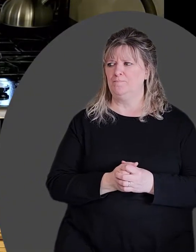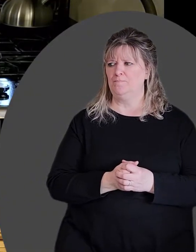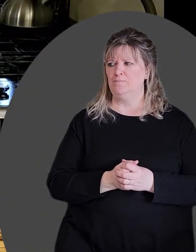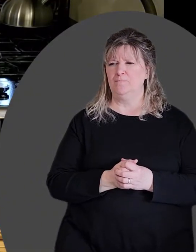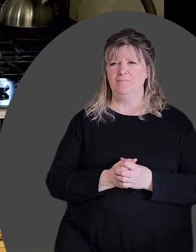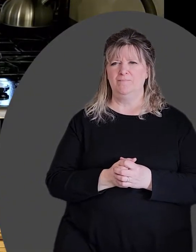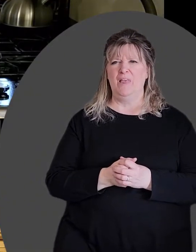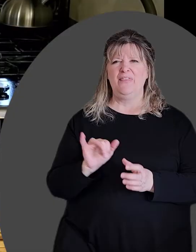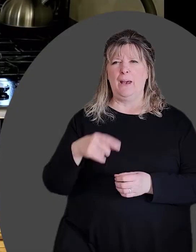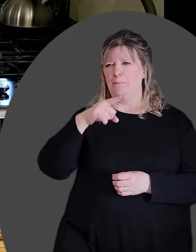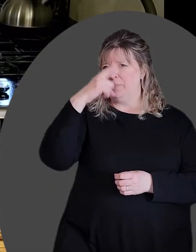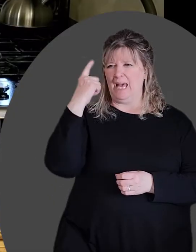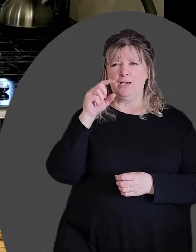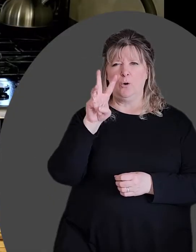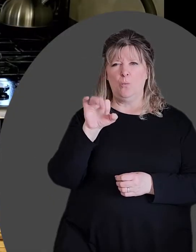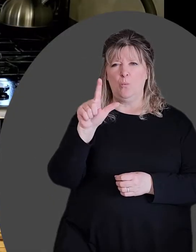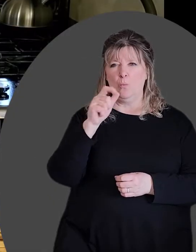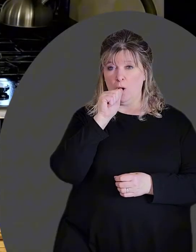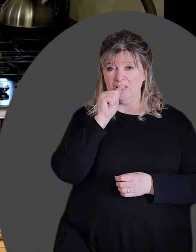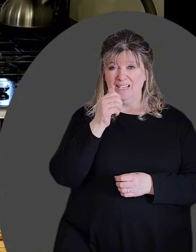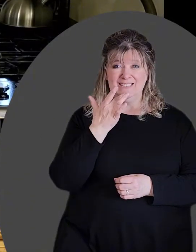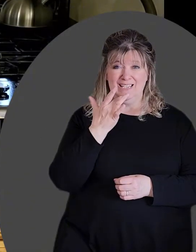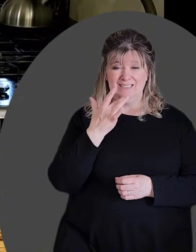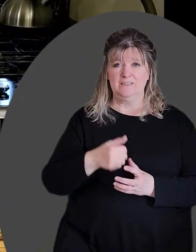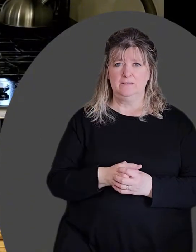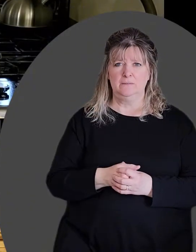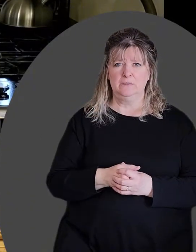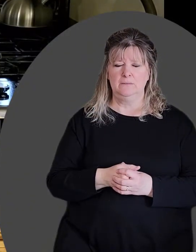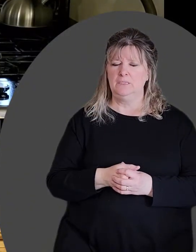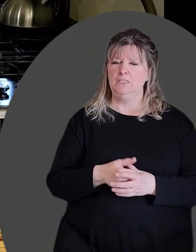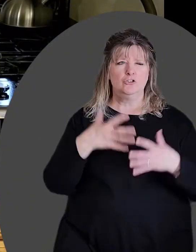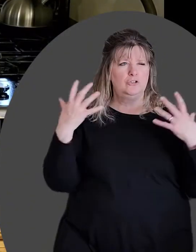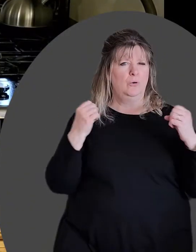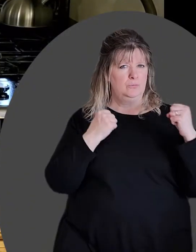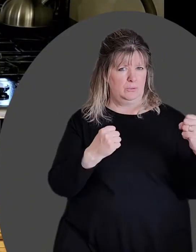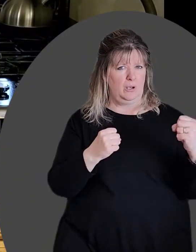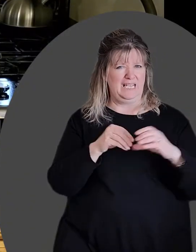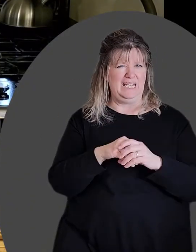the black walnut taste that's so prevalent in these nuts